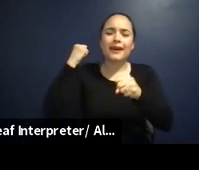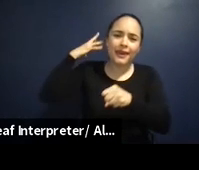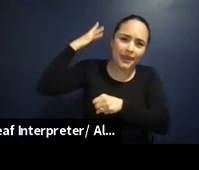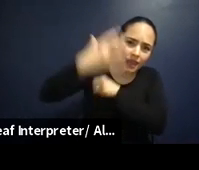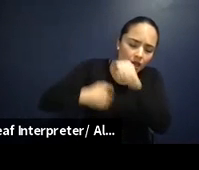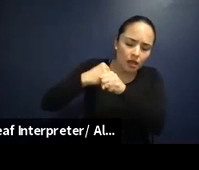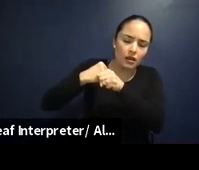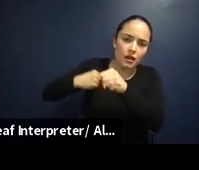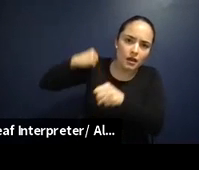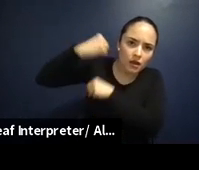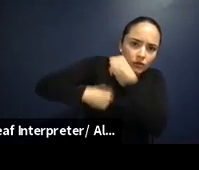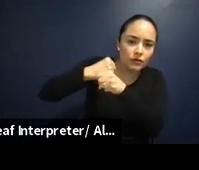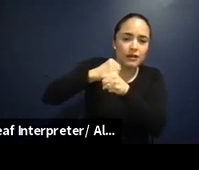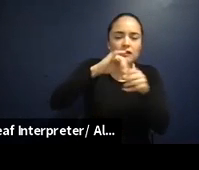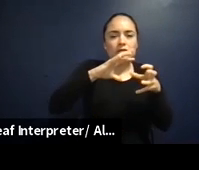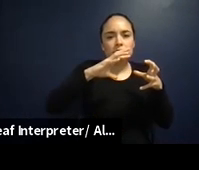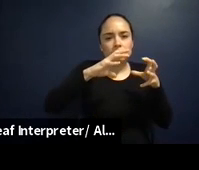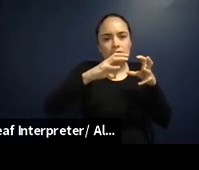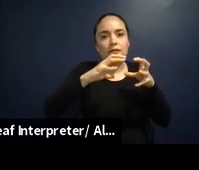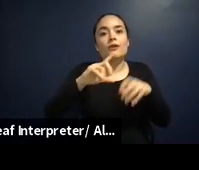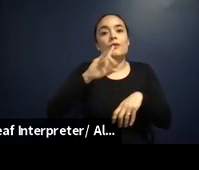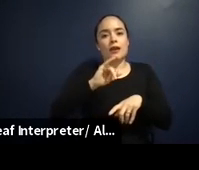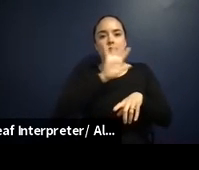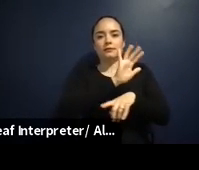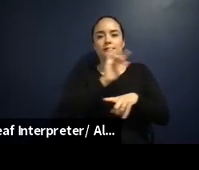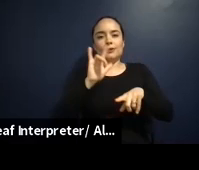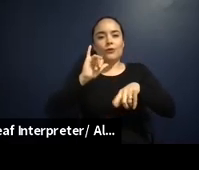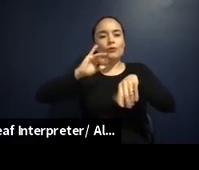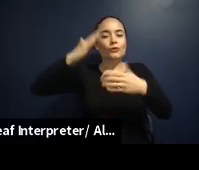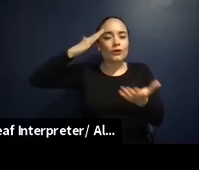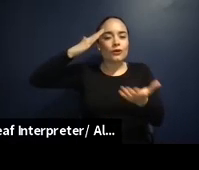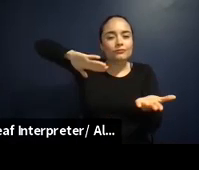time in the world to sort of crystallize, compared to something that is, you know, you pour something